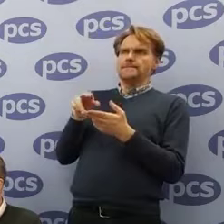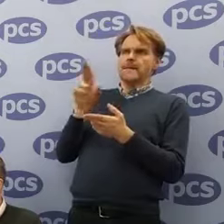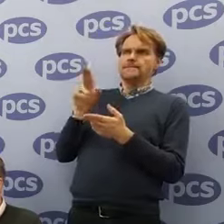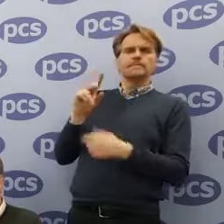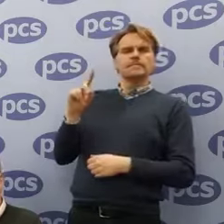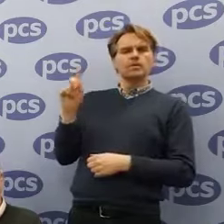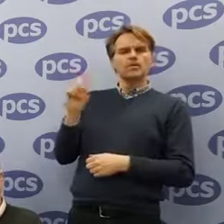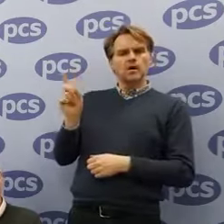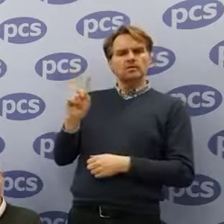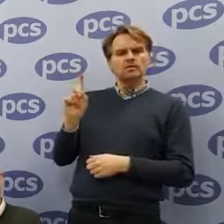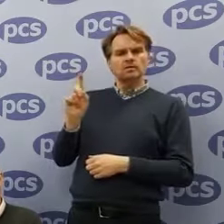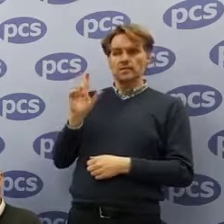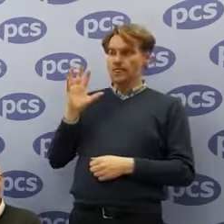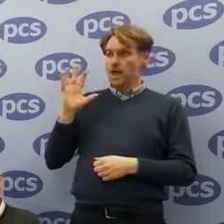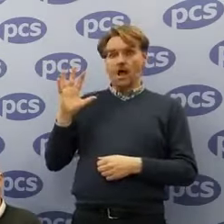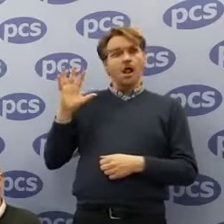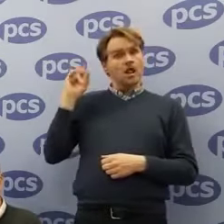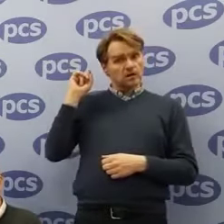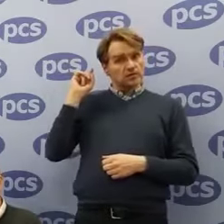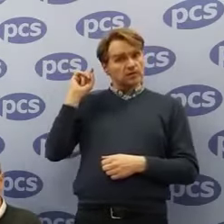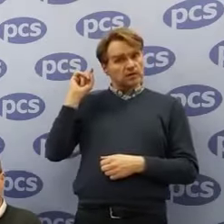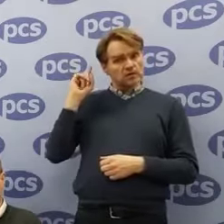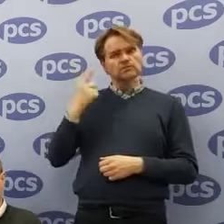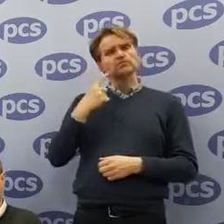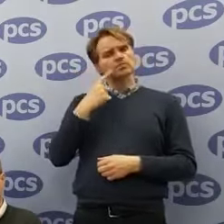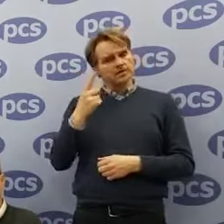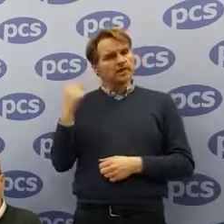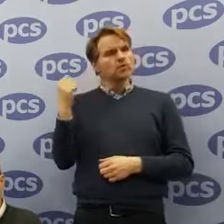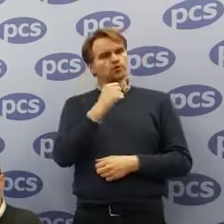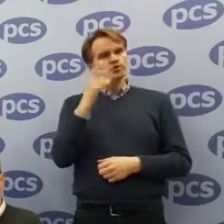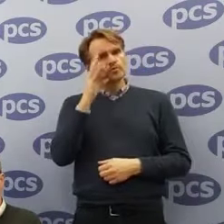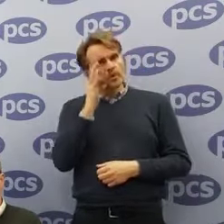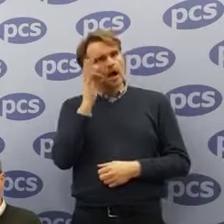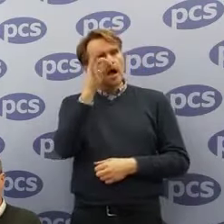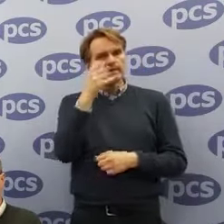it last week believed that the pay claim should be in the region of 10% and